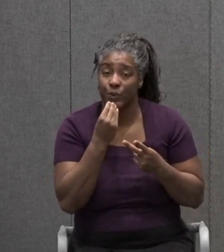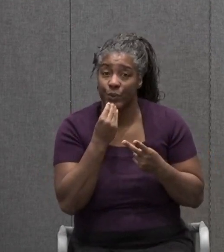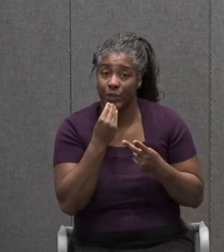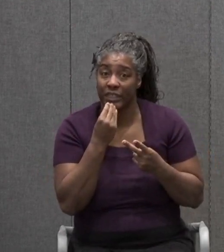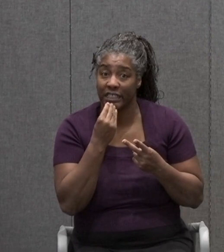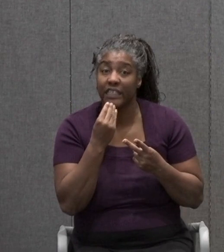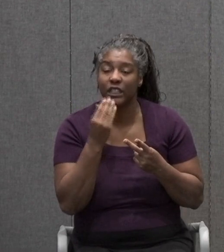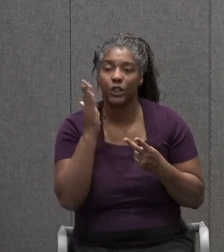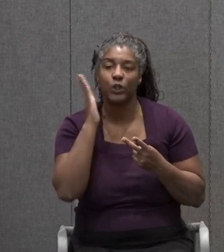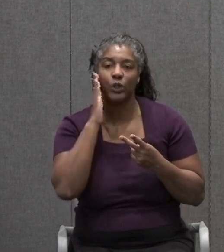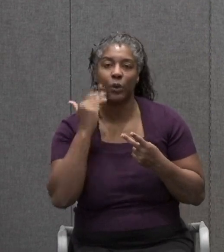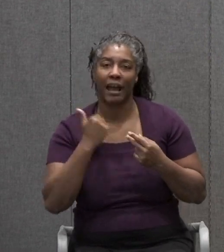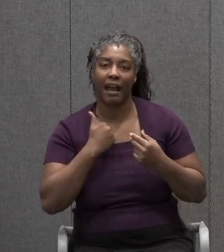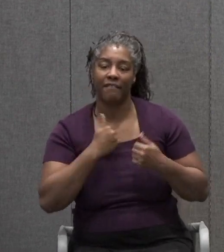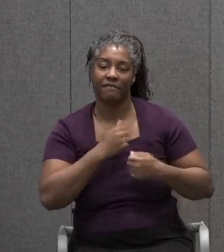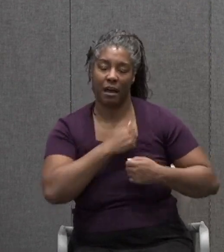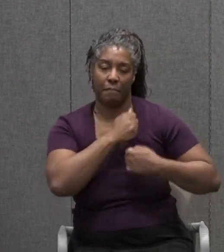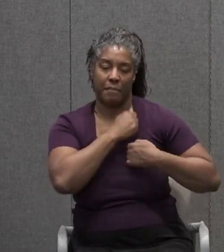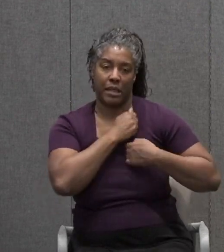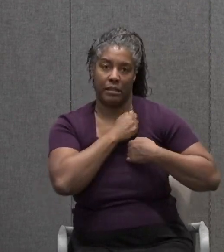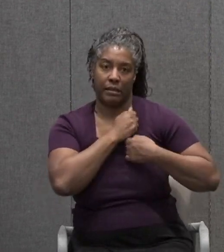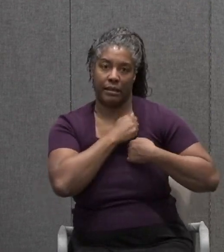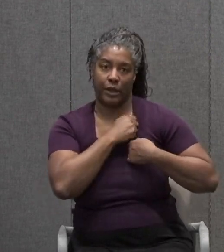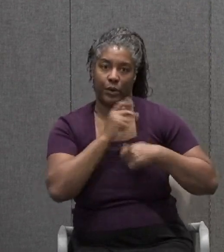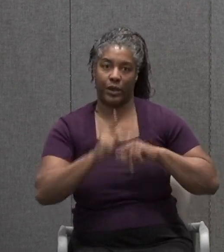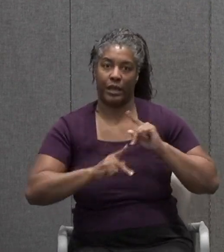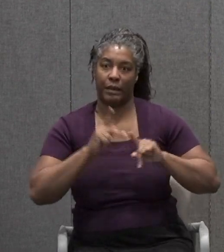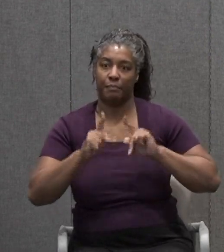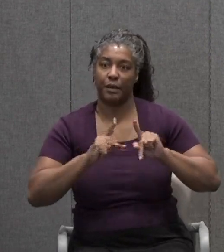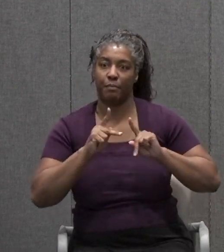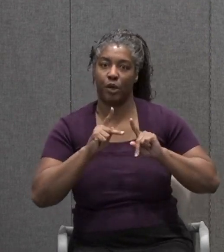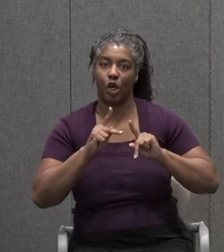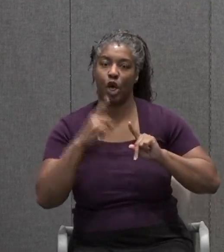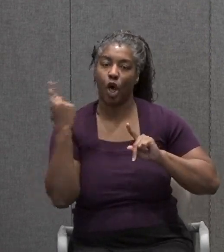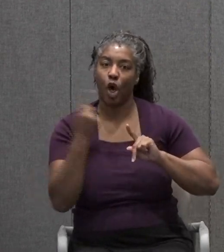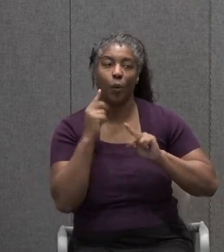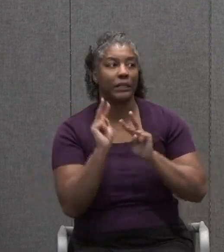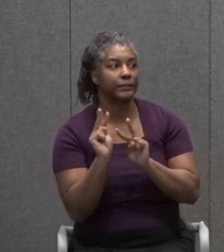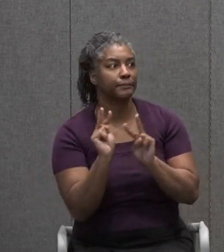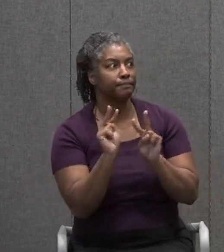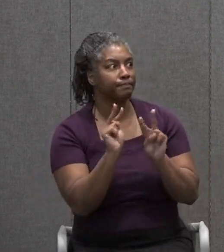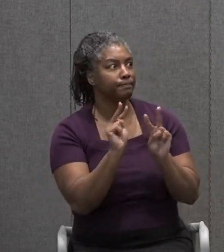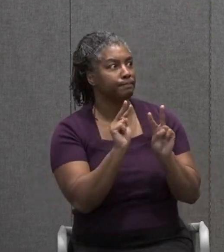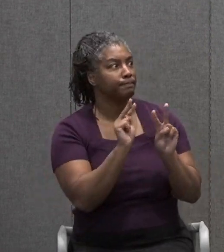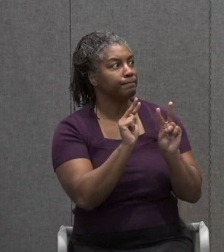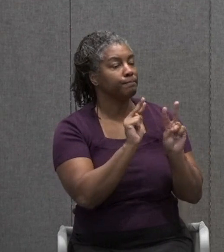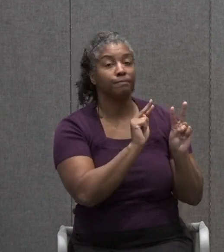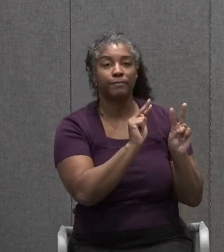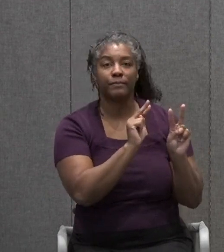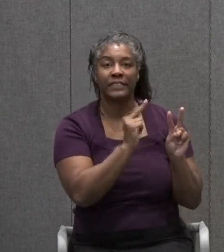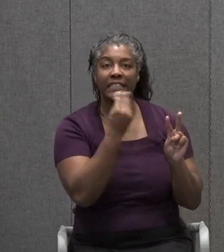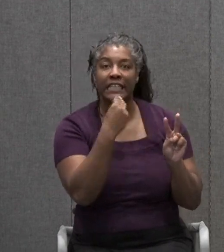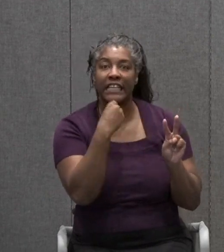And when they eat, they have to eat really fast so they can get back to do their work and watch out for us.